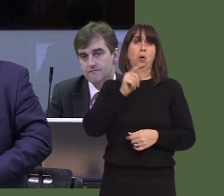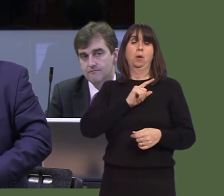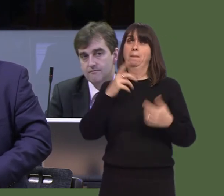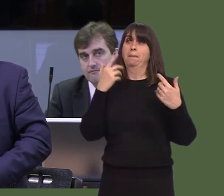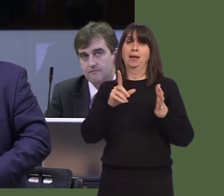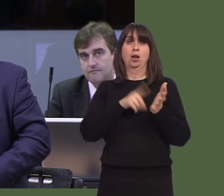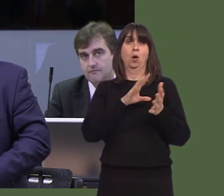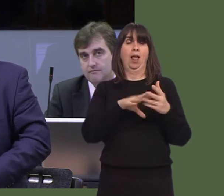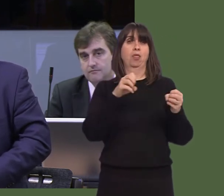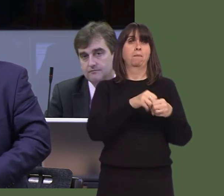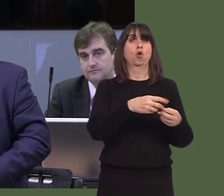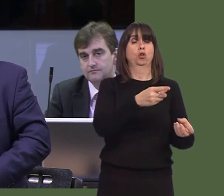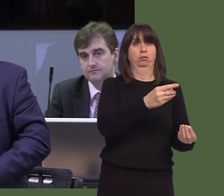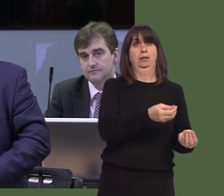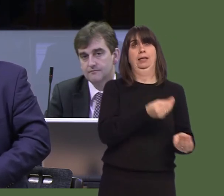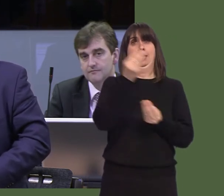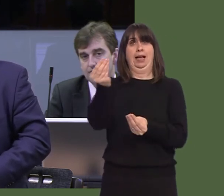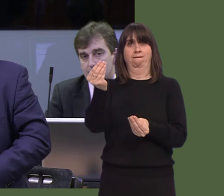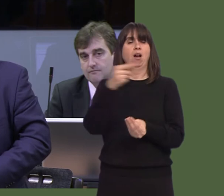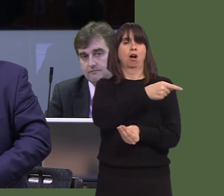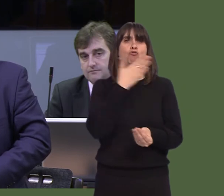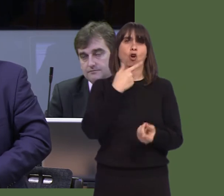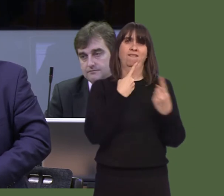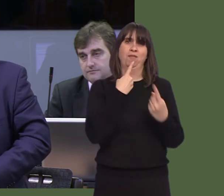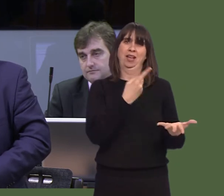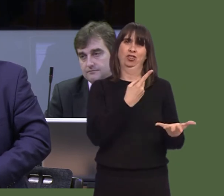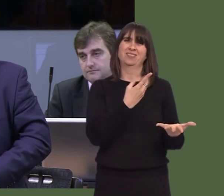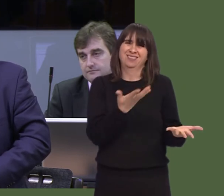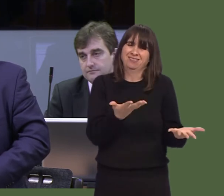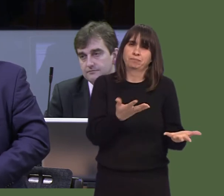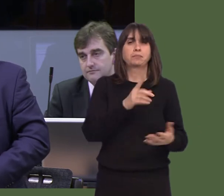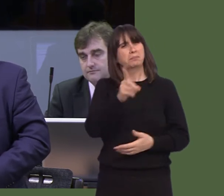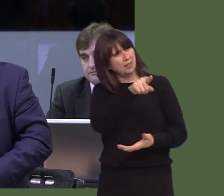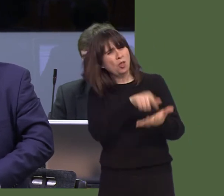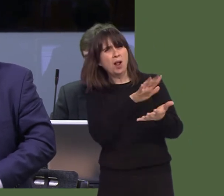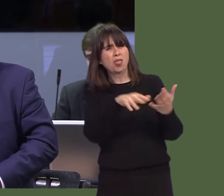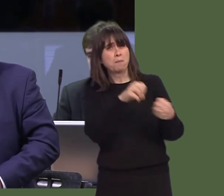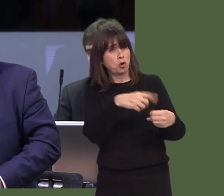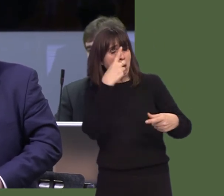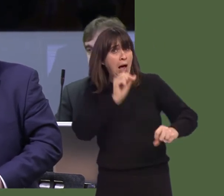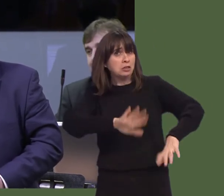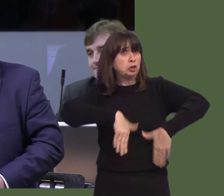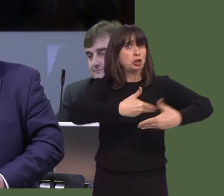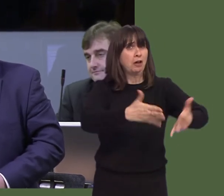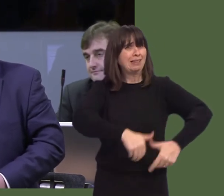There is no sense in that, and I absolutely agree thatóI say 'hopefully, when' and not 'if'ówhen we get control of the probation service, we can have a properly functioning,